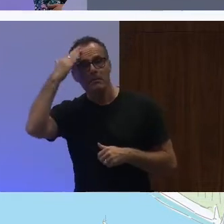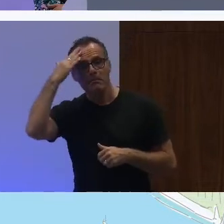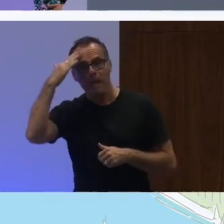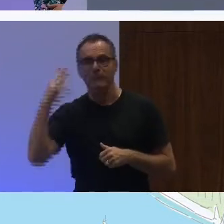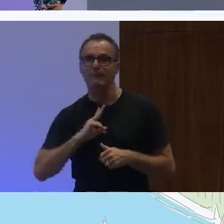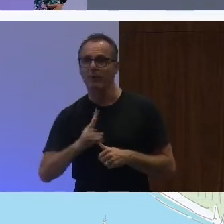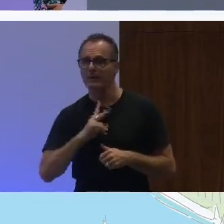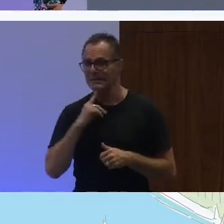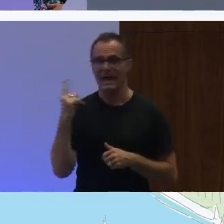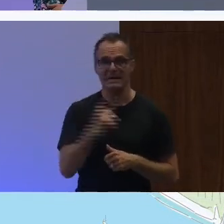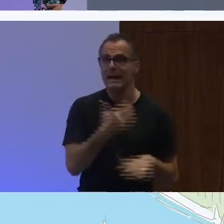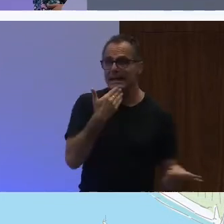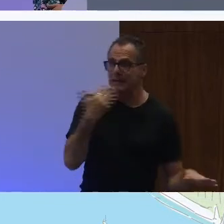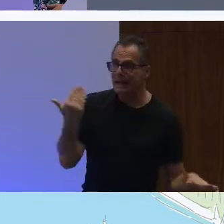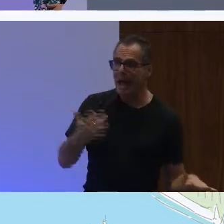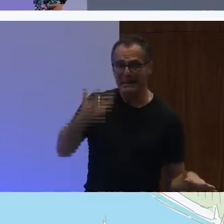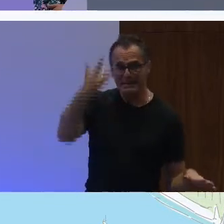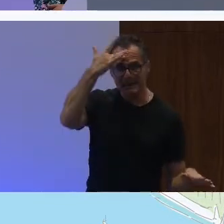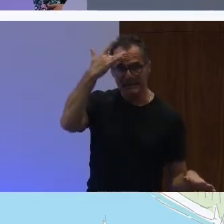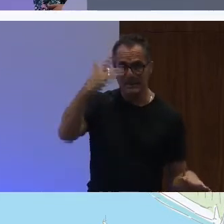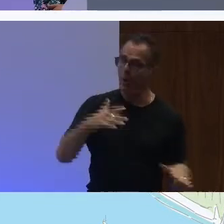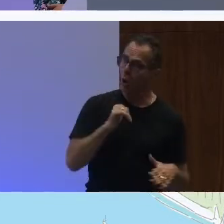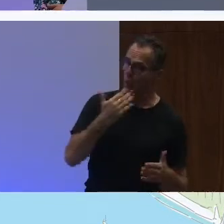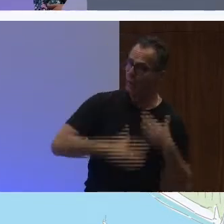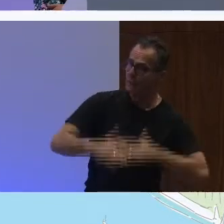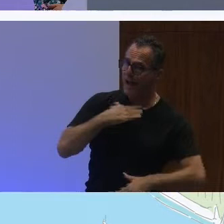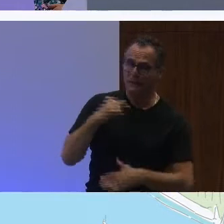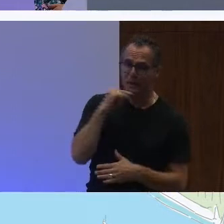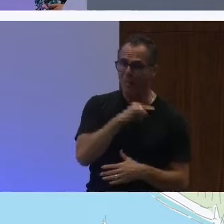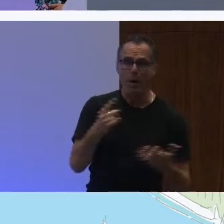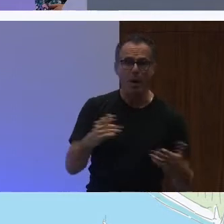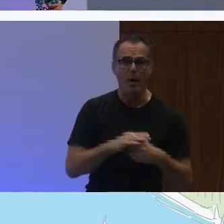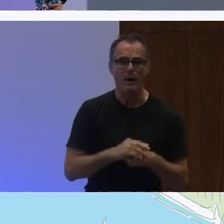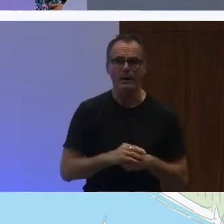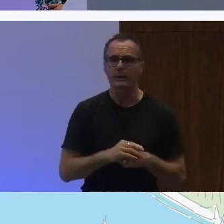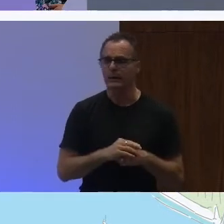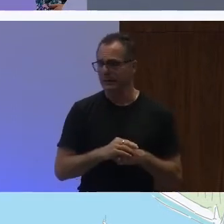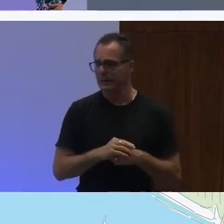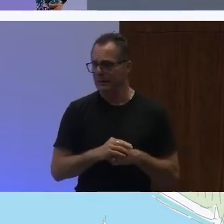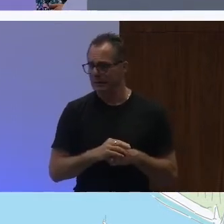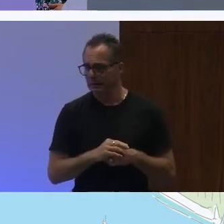Sensible, well-mannered little boy.. Sort of two or three days running up to a change in these moods.